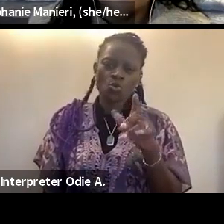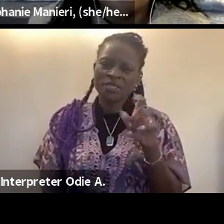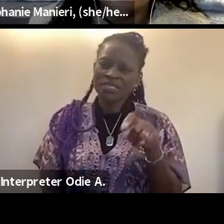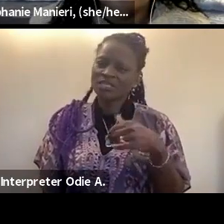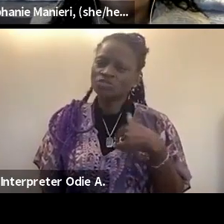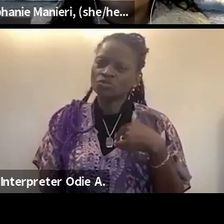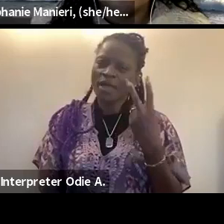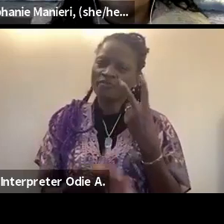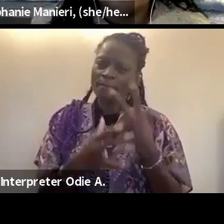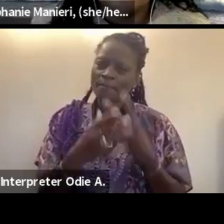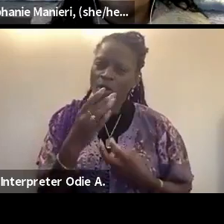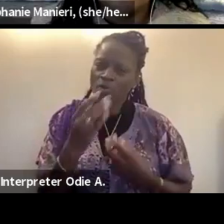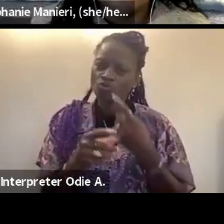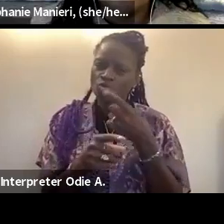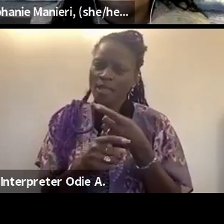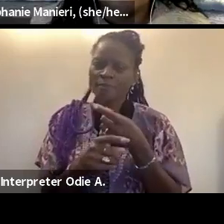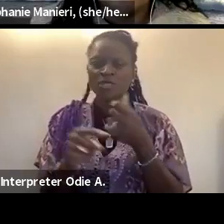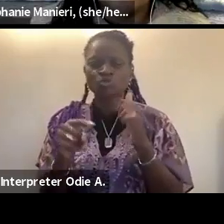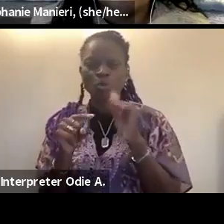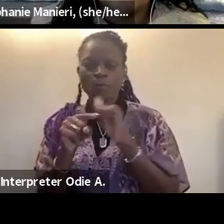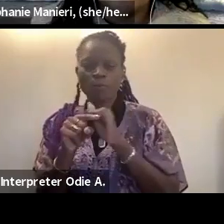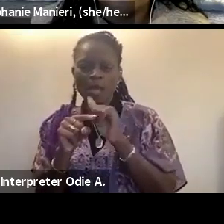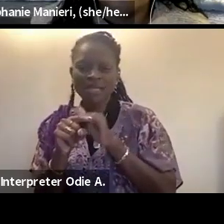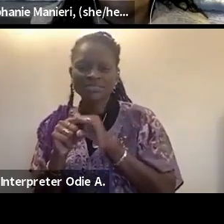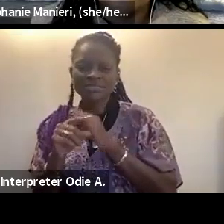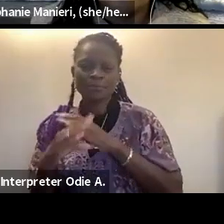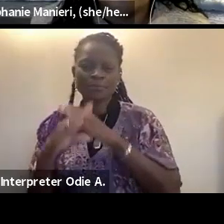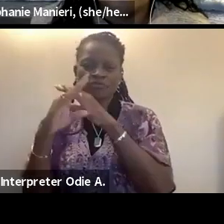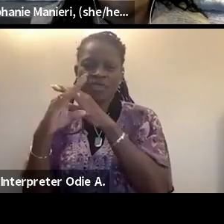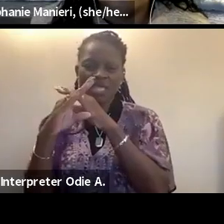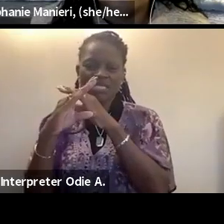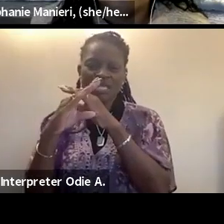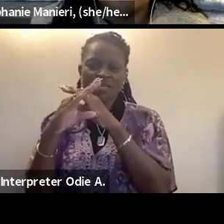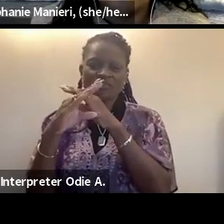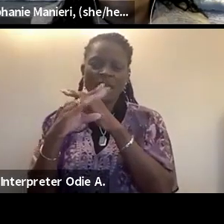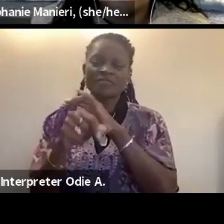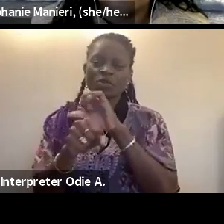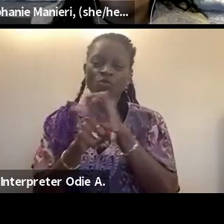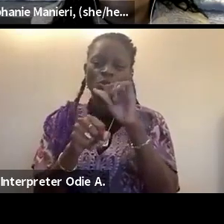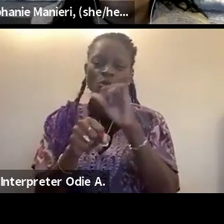we're practicing, preventative and work towards preventative support